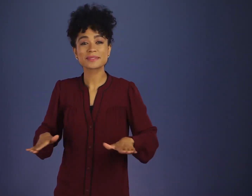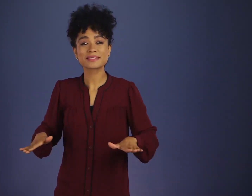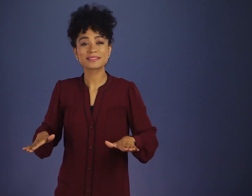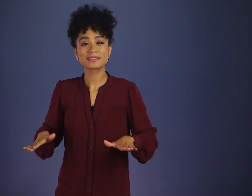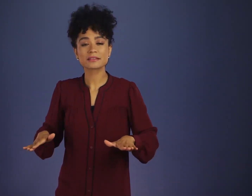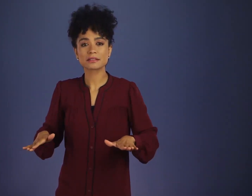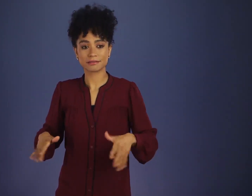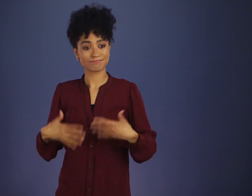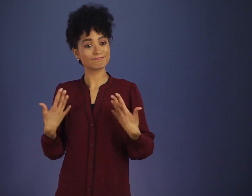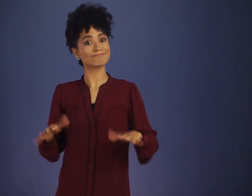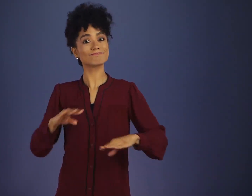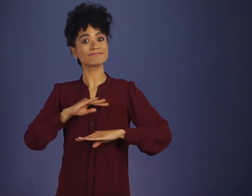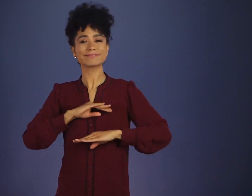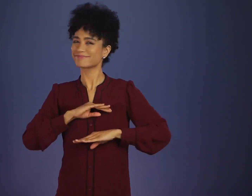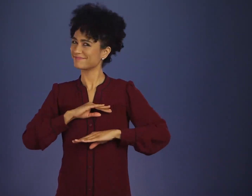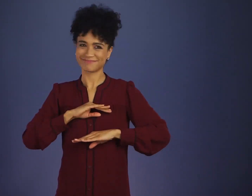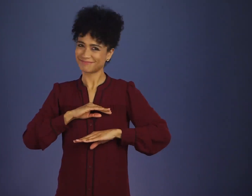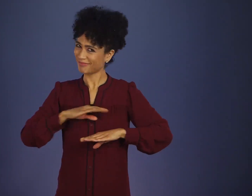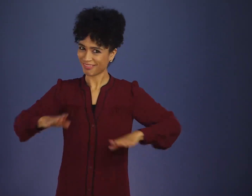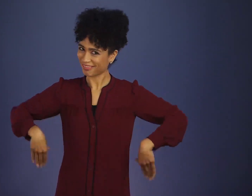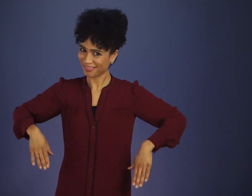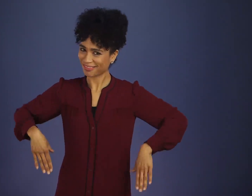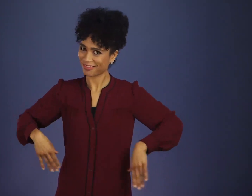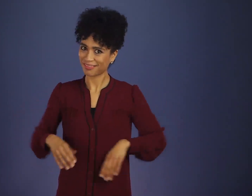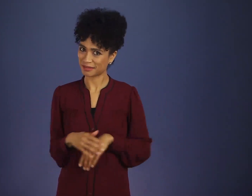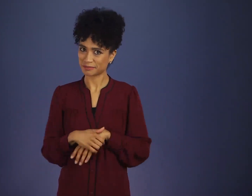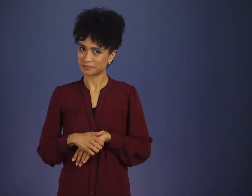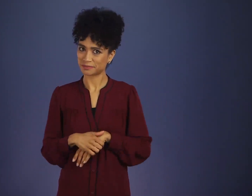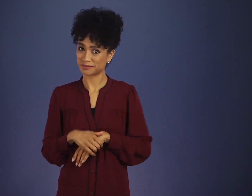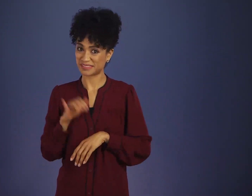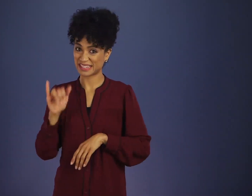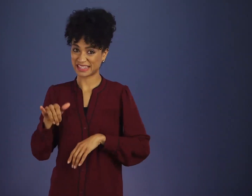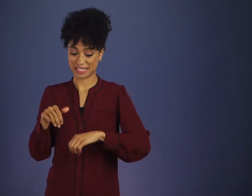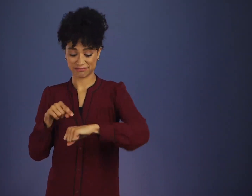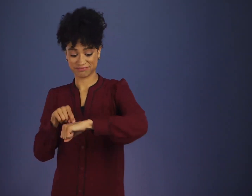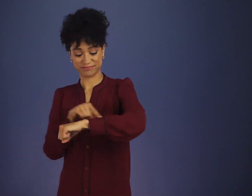both sobriety and peace of mind will still elude him;